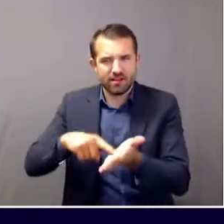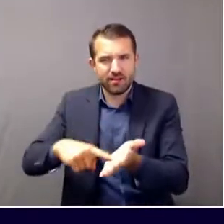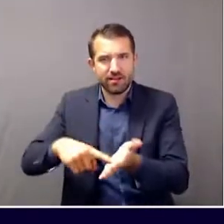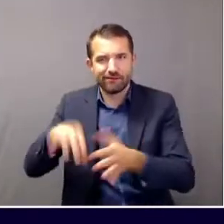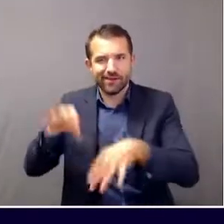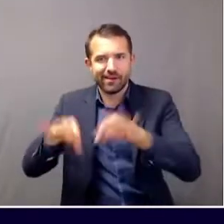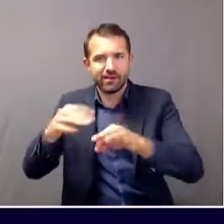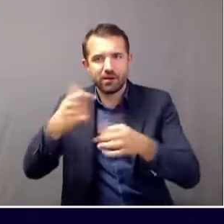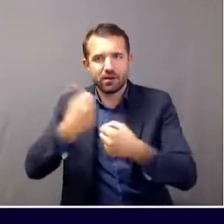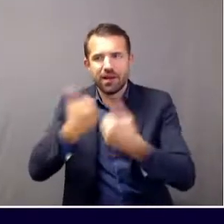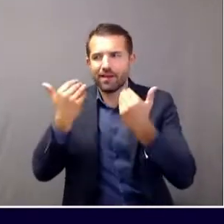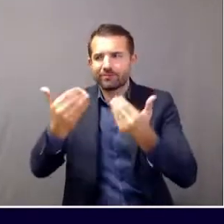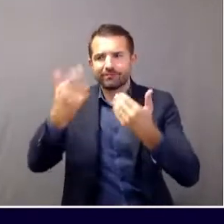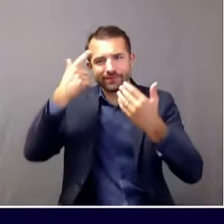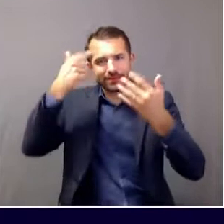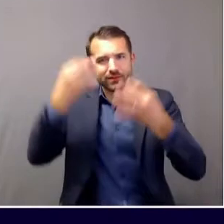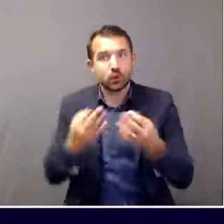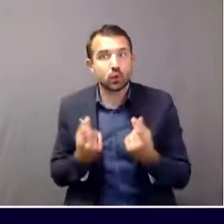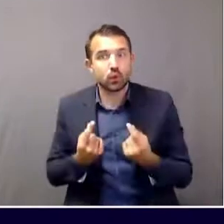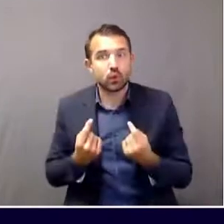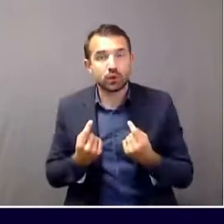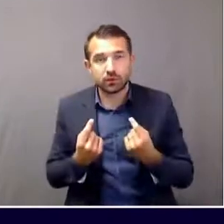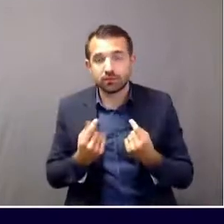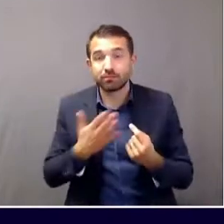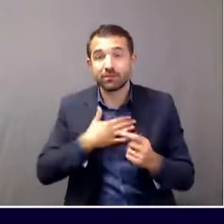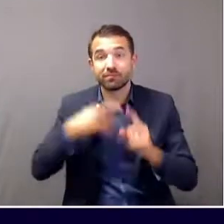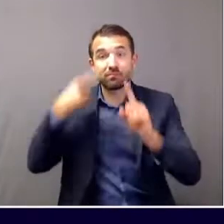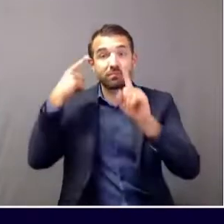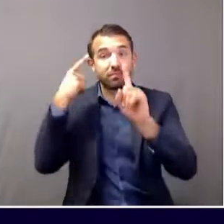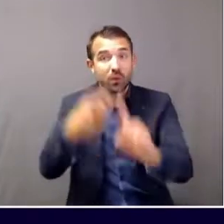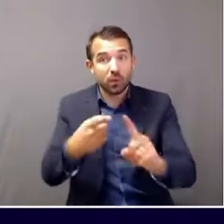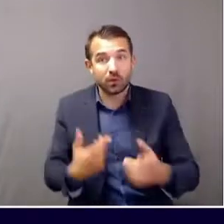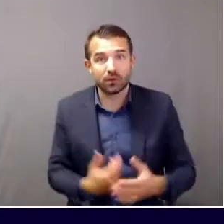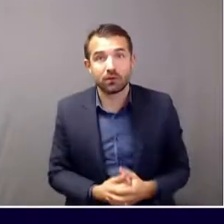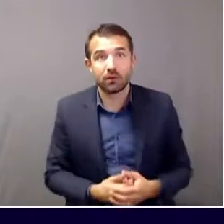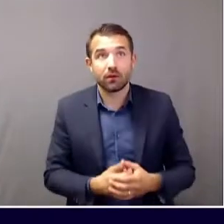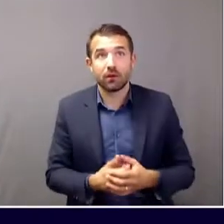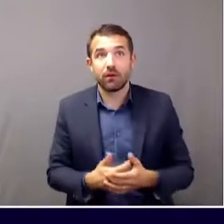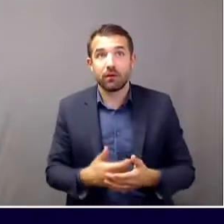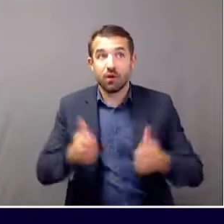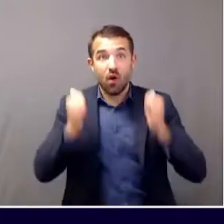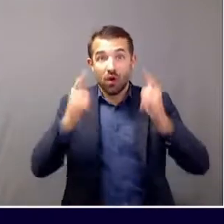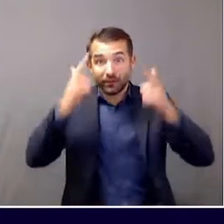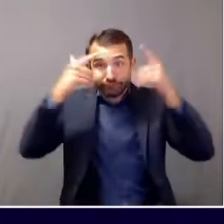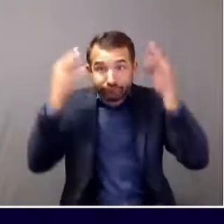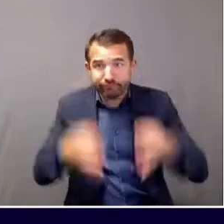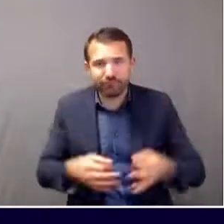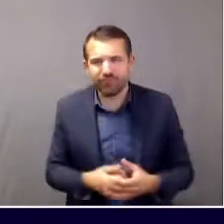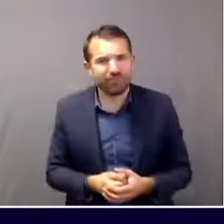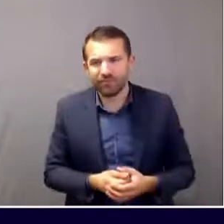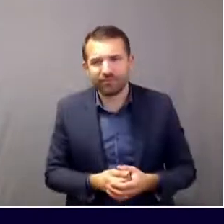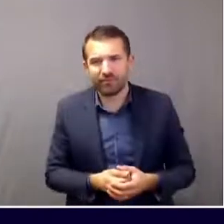that these are not ad hoc decisions they're are set forth